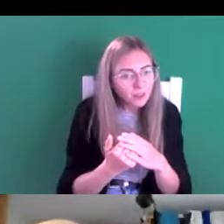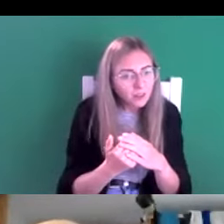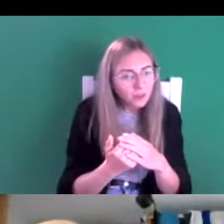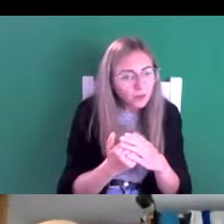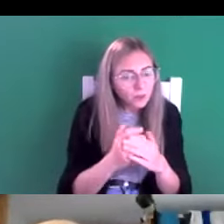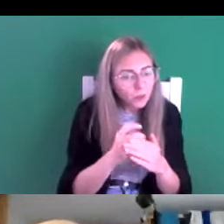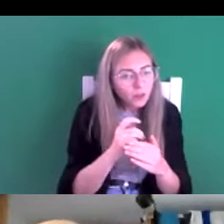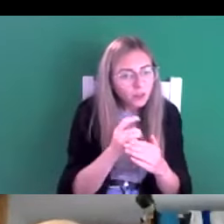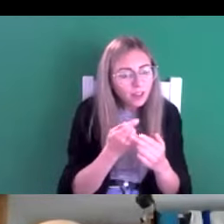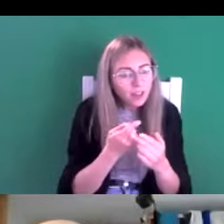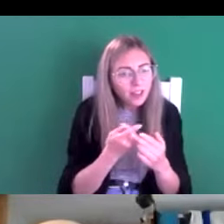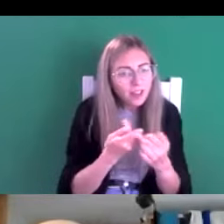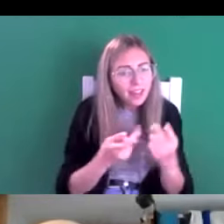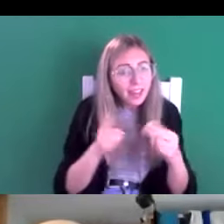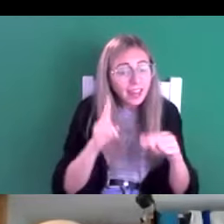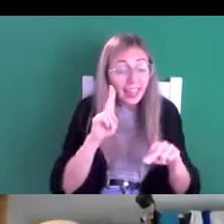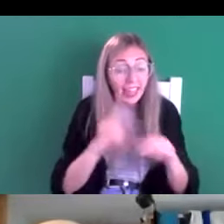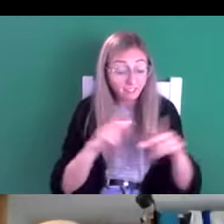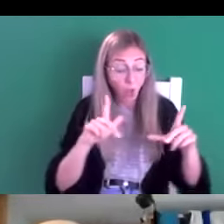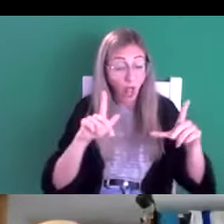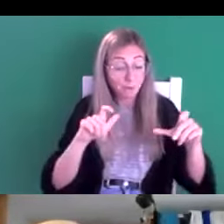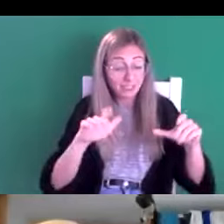if you want to send that in if you want to do a photo of that